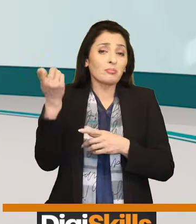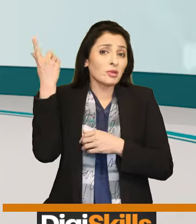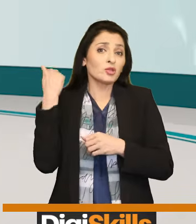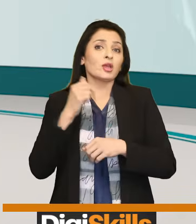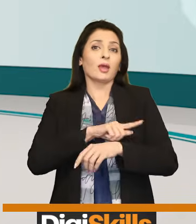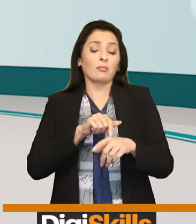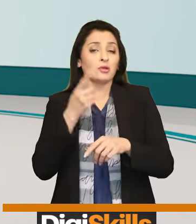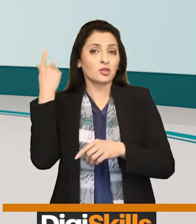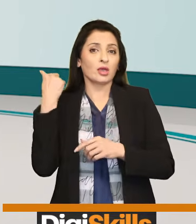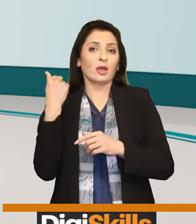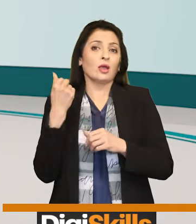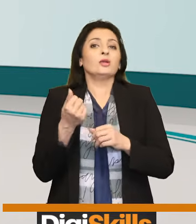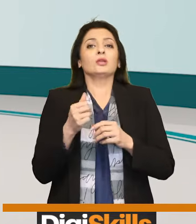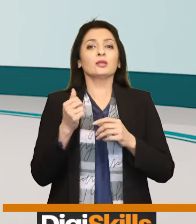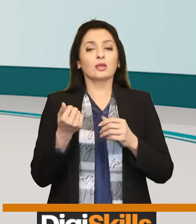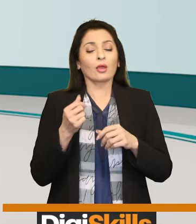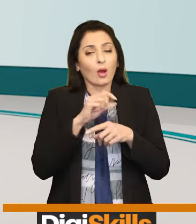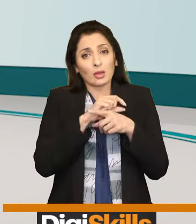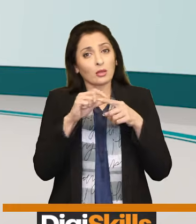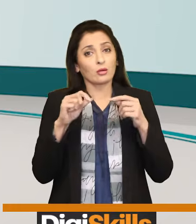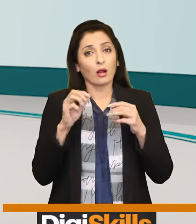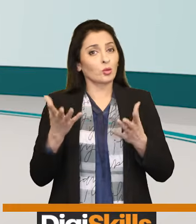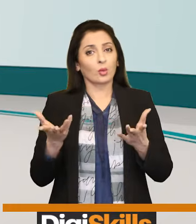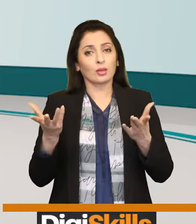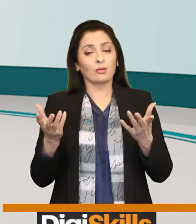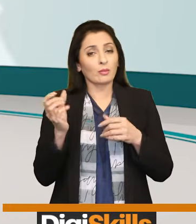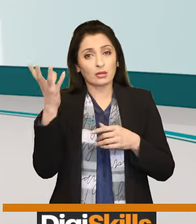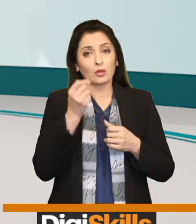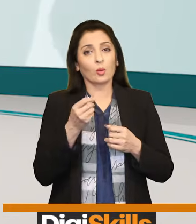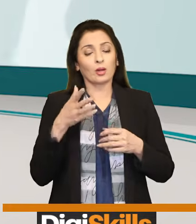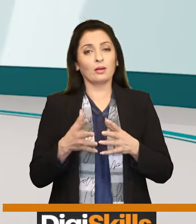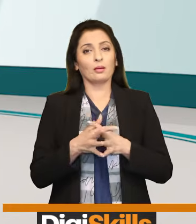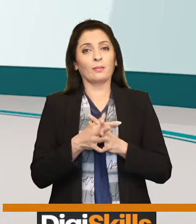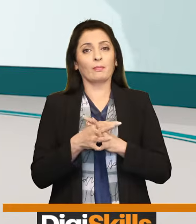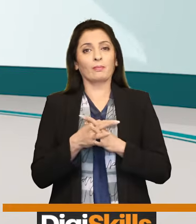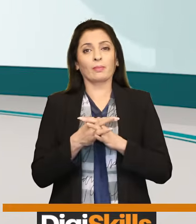This difference becomes 13 in summer with the addition of one hour addition because of the clock adjustment.